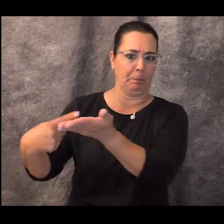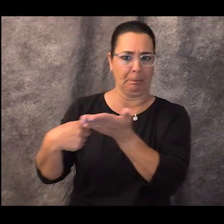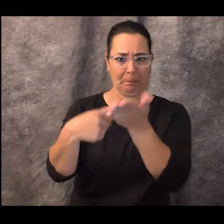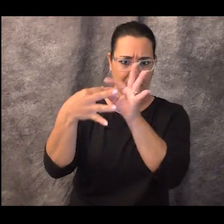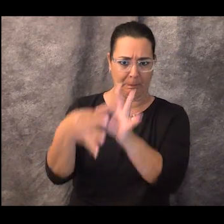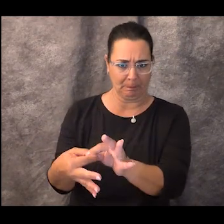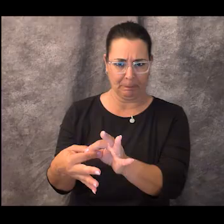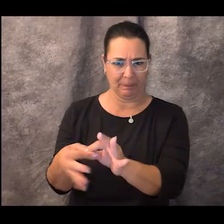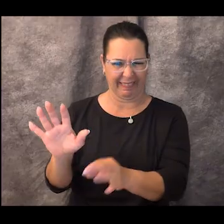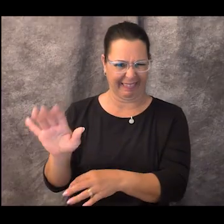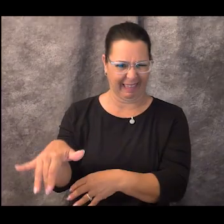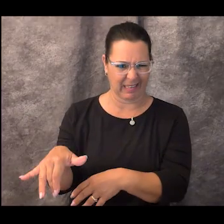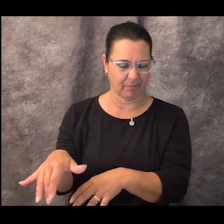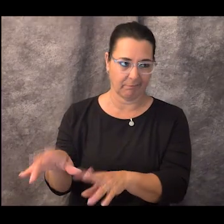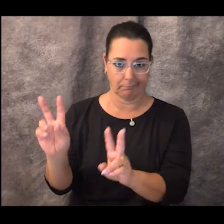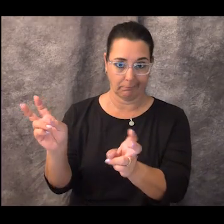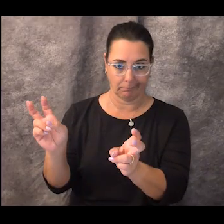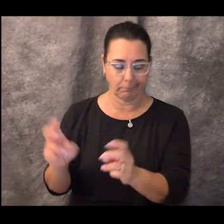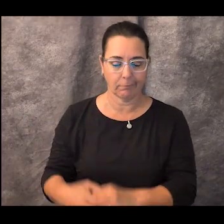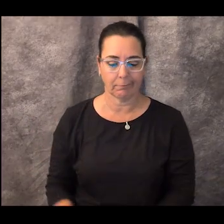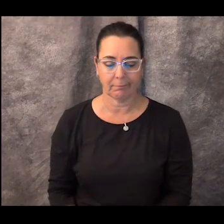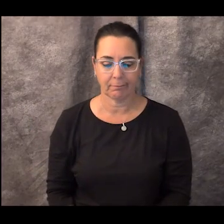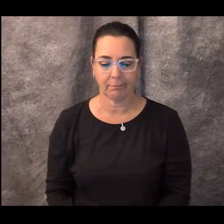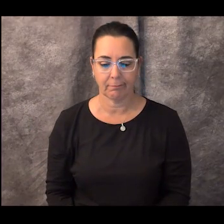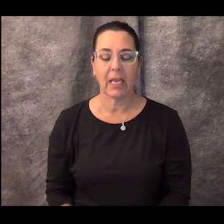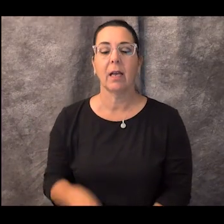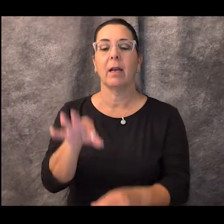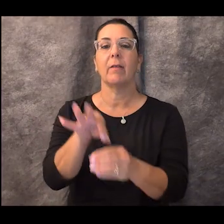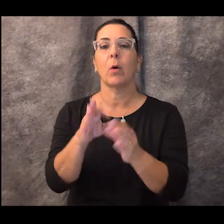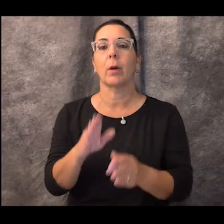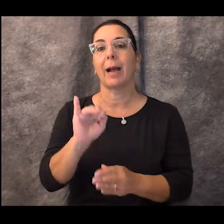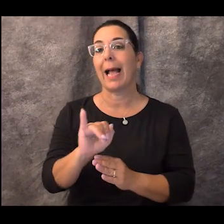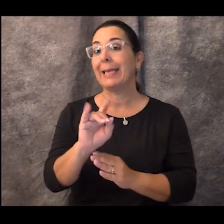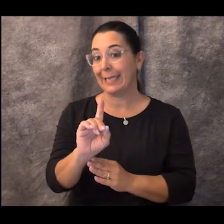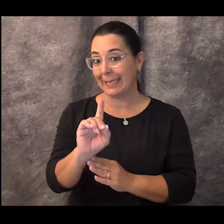and voter ID has been a major issue.